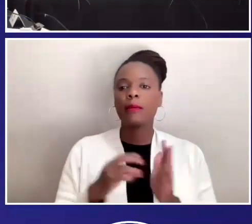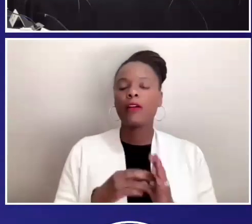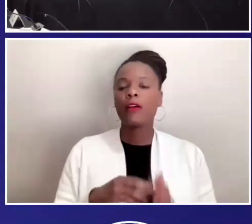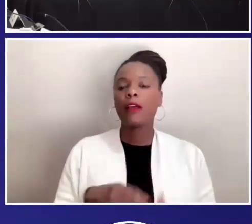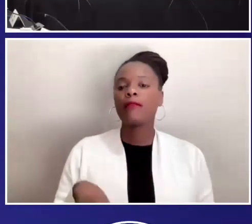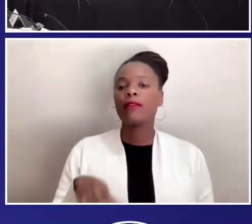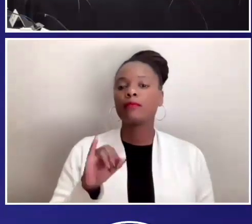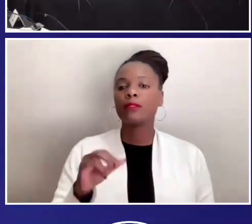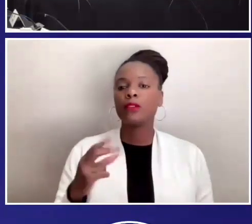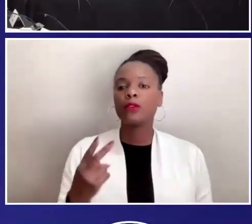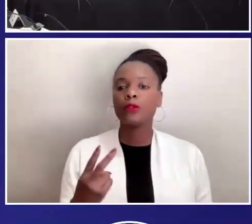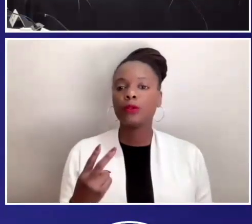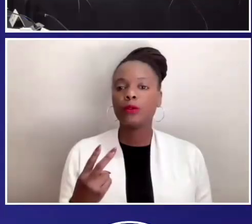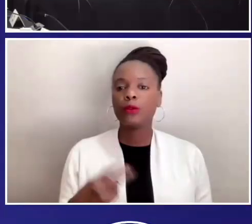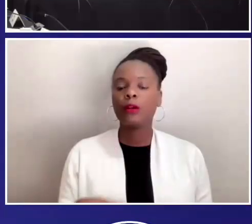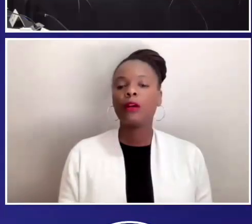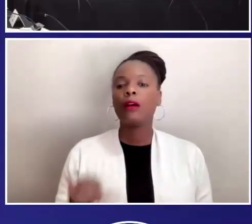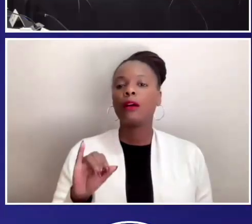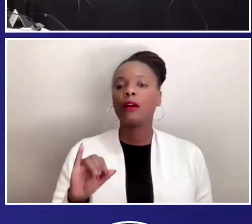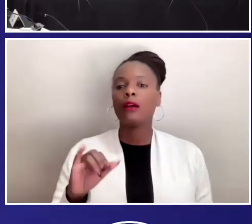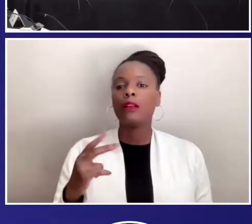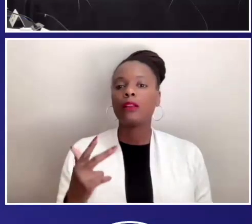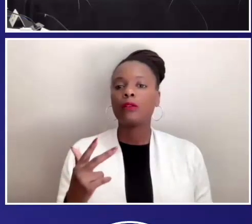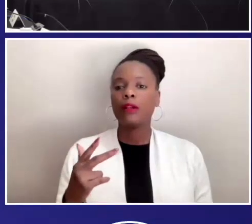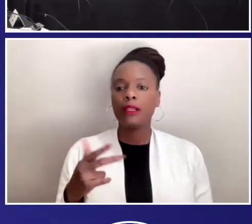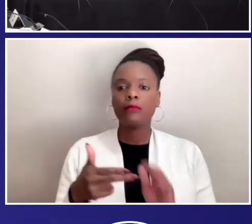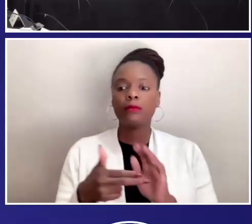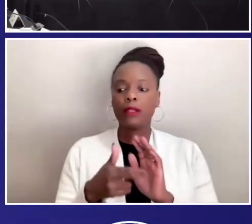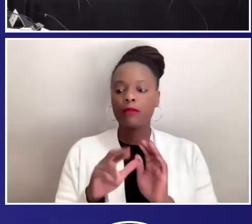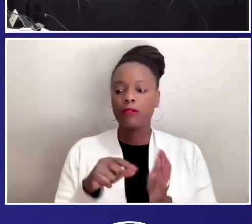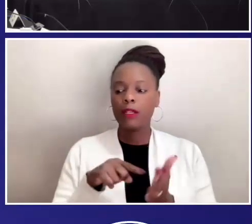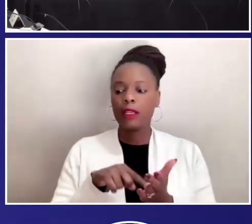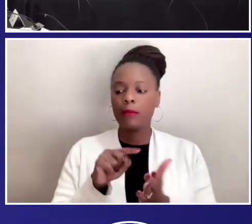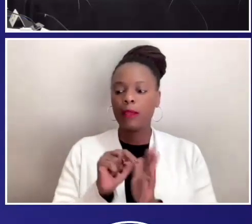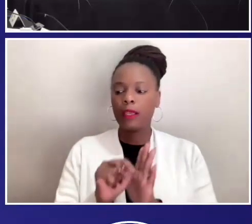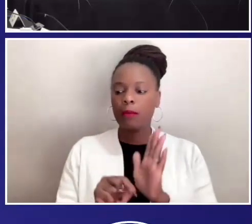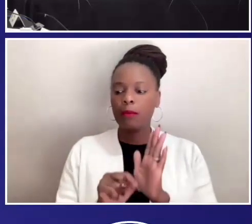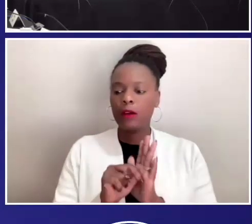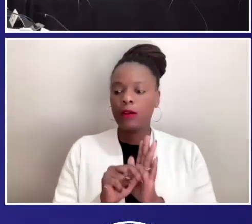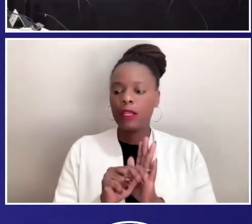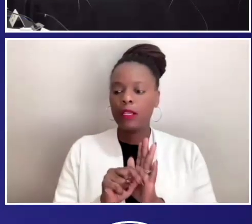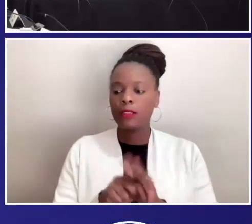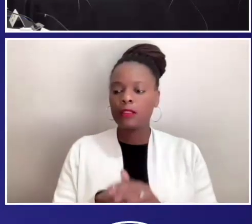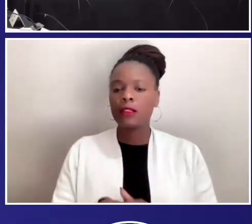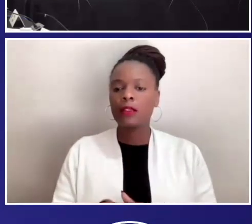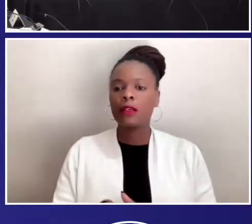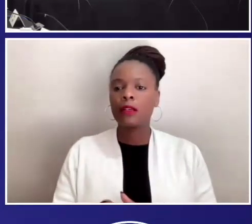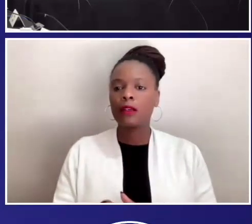Romanette three. Here's the repayment period. So less than $7,500. And this is for a consolidation loan,